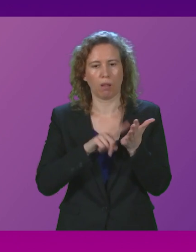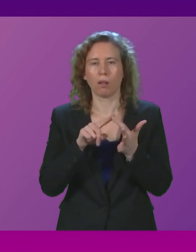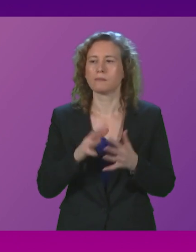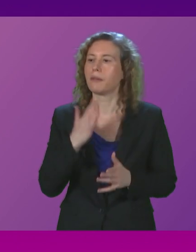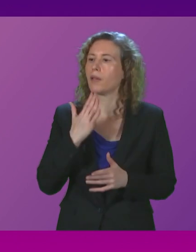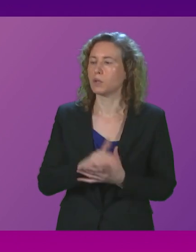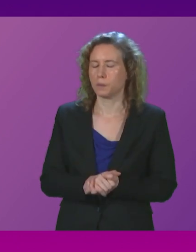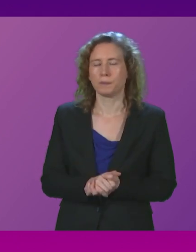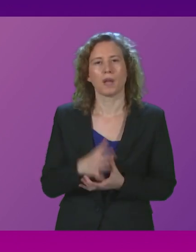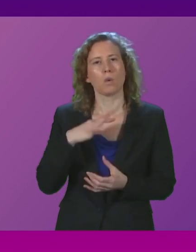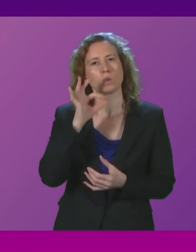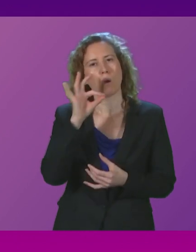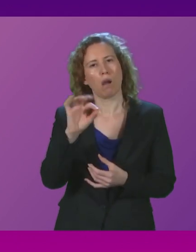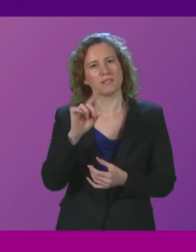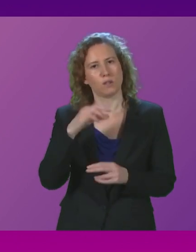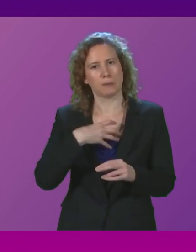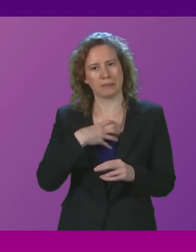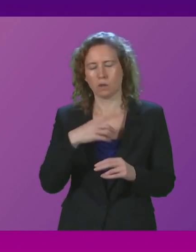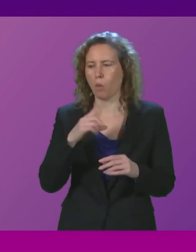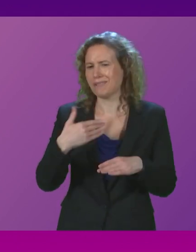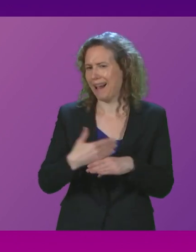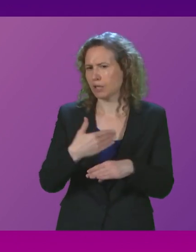To ask the First Minister what action the Scottish Government is taking to support the